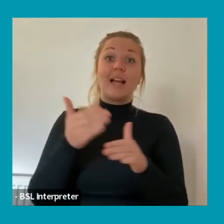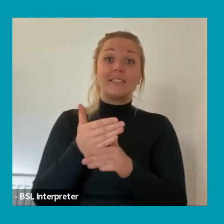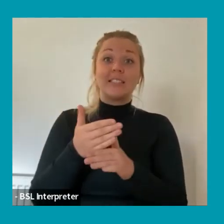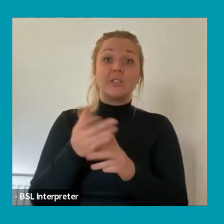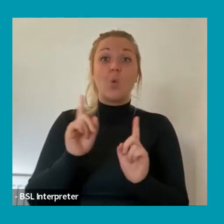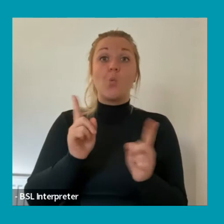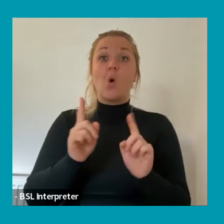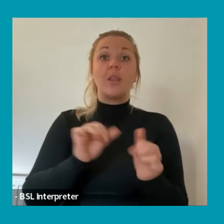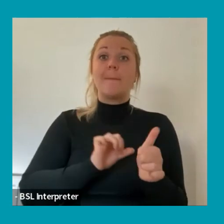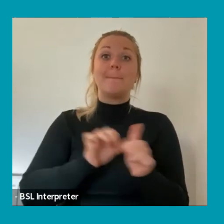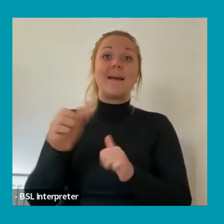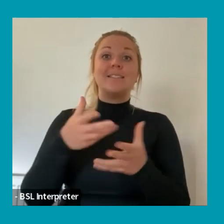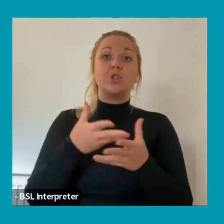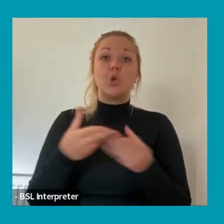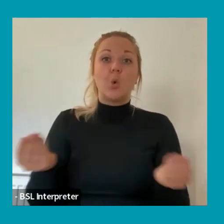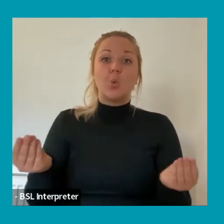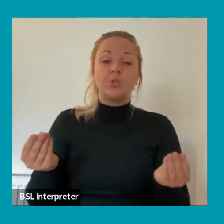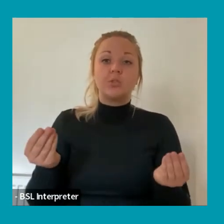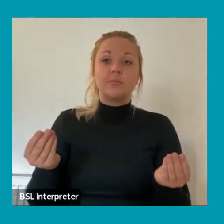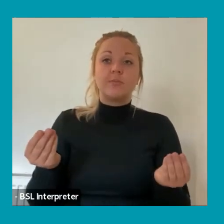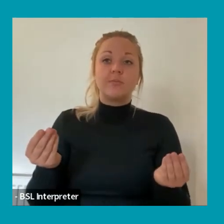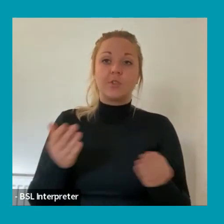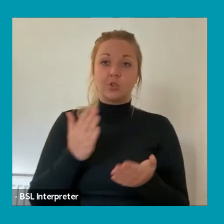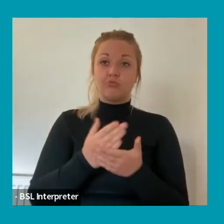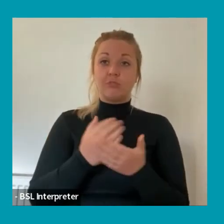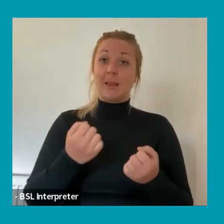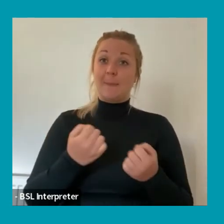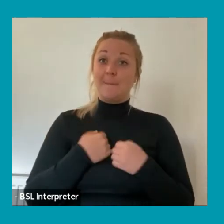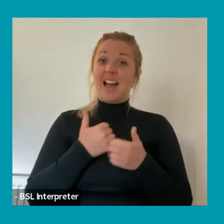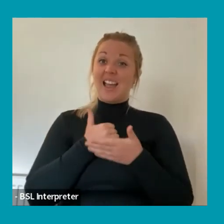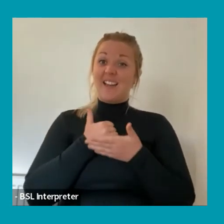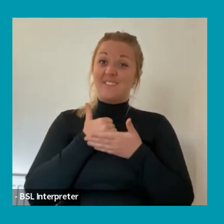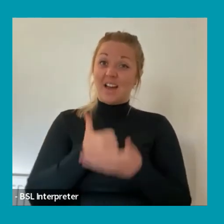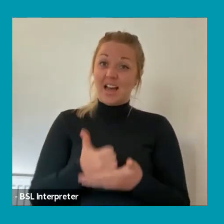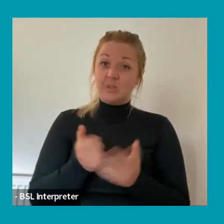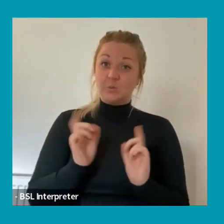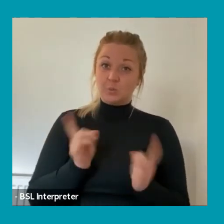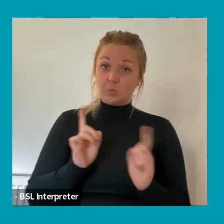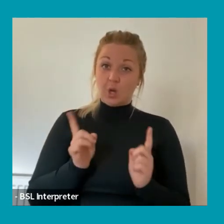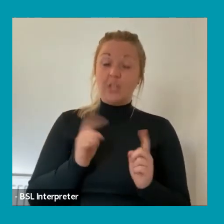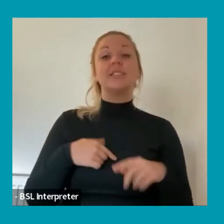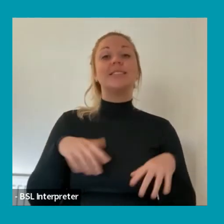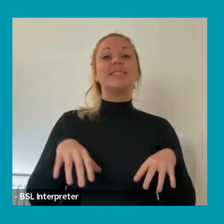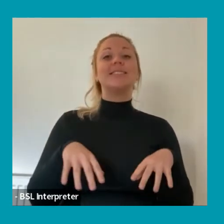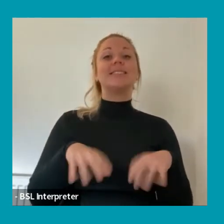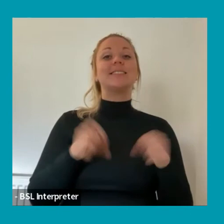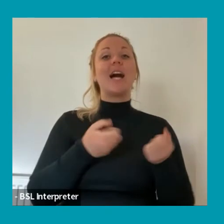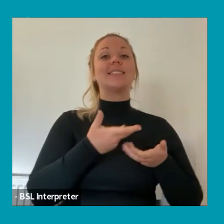So it would be, the first piece of advice would be, well, let's start having some discussion sessions.